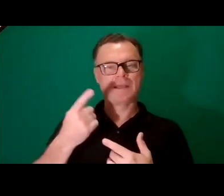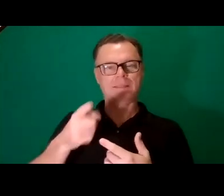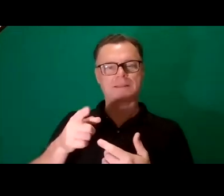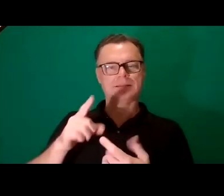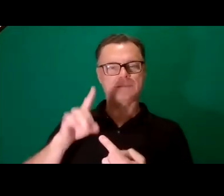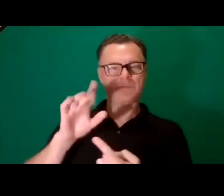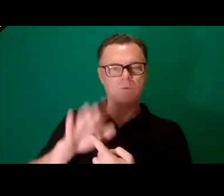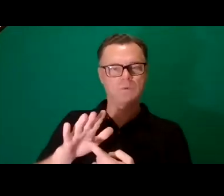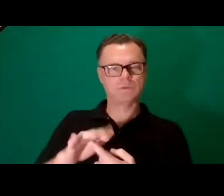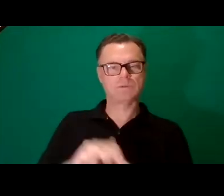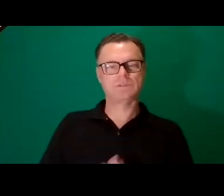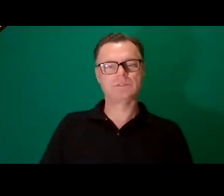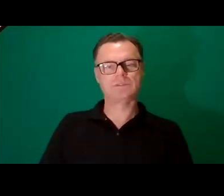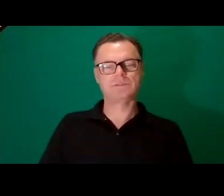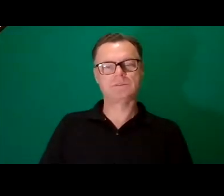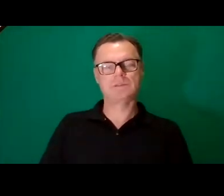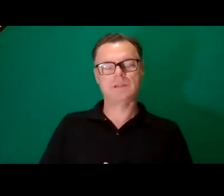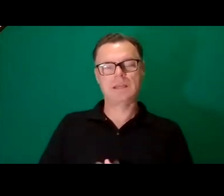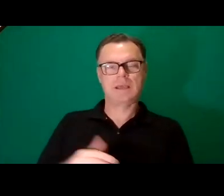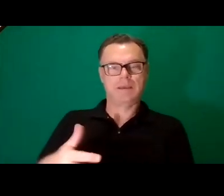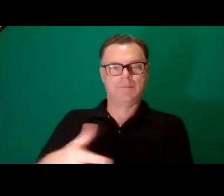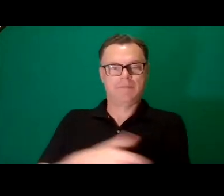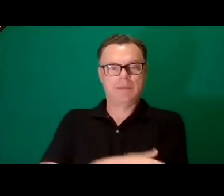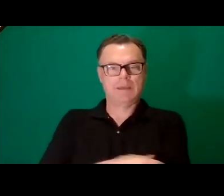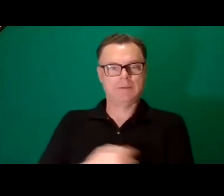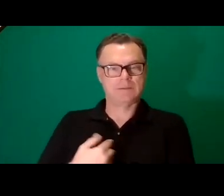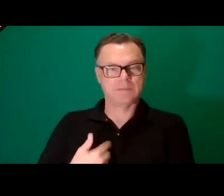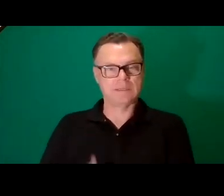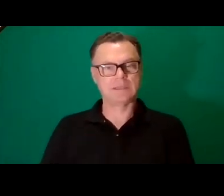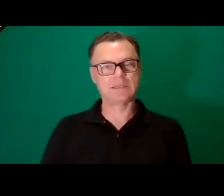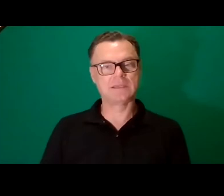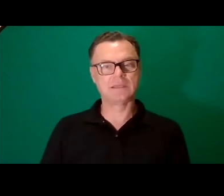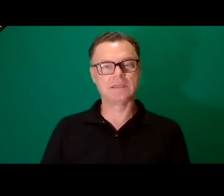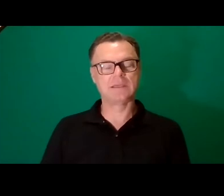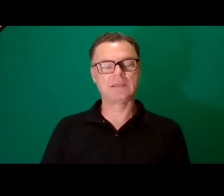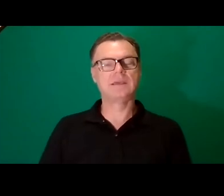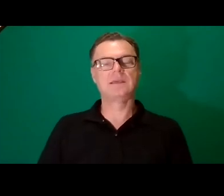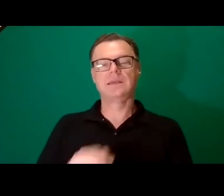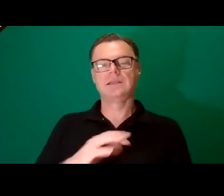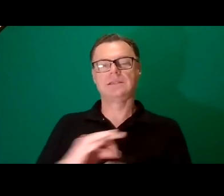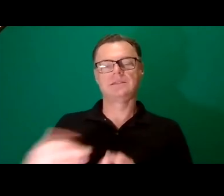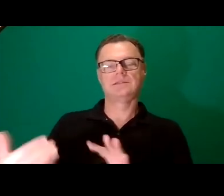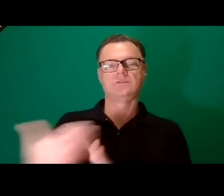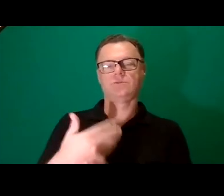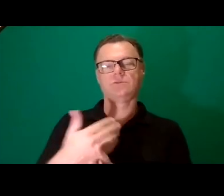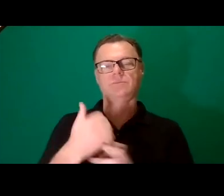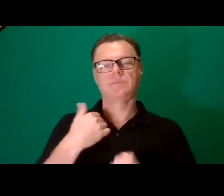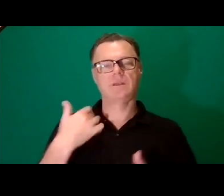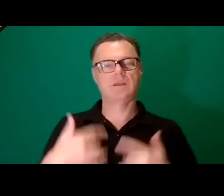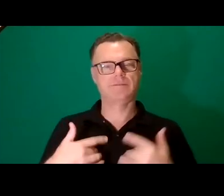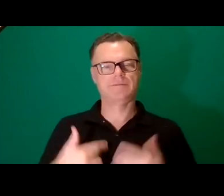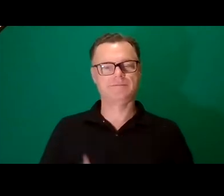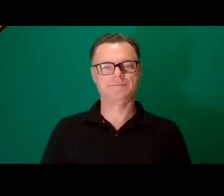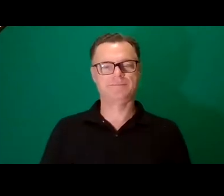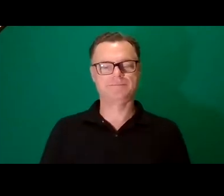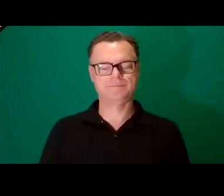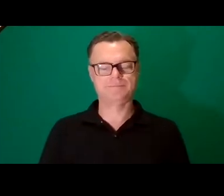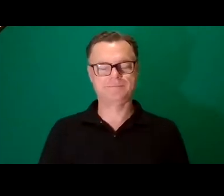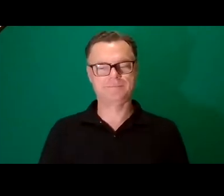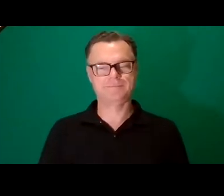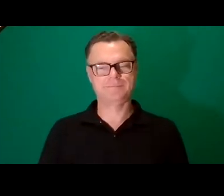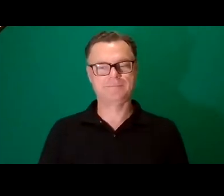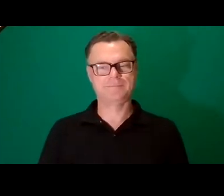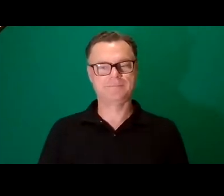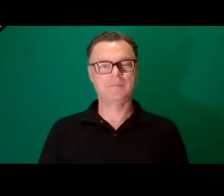Rather than something that is um disruptive, it is something that I am getting better at,